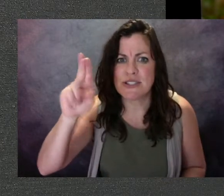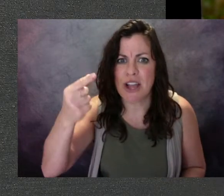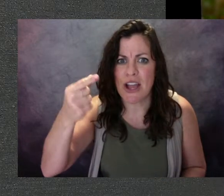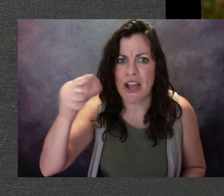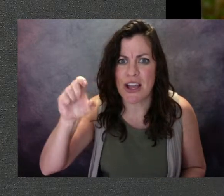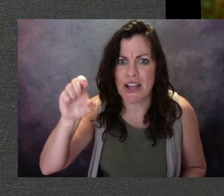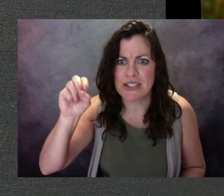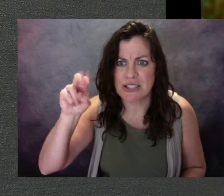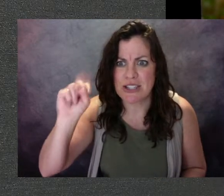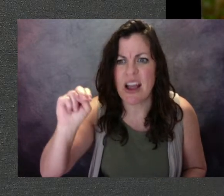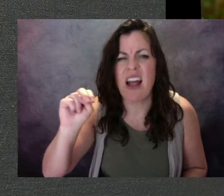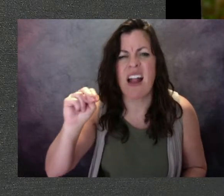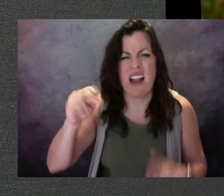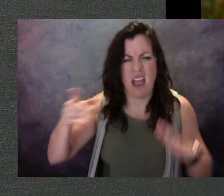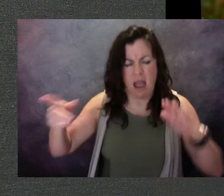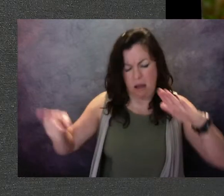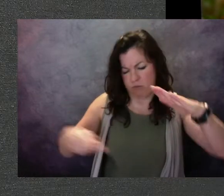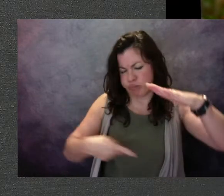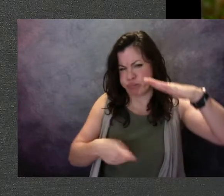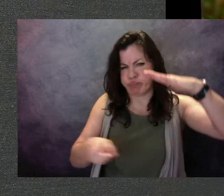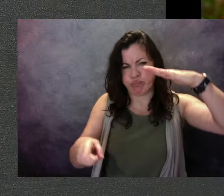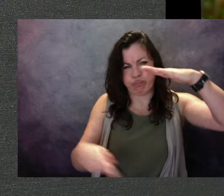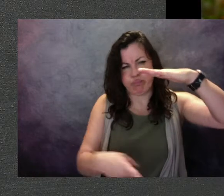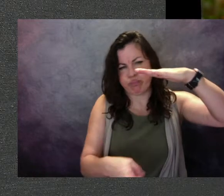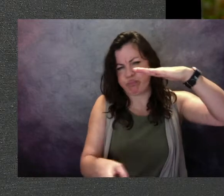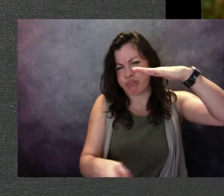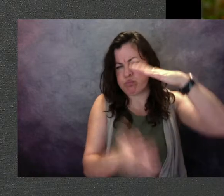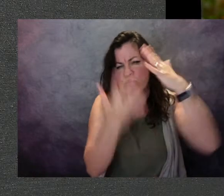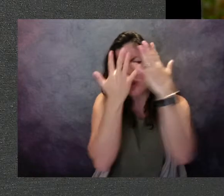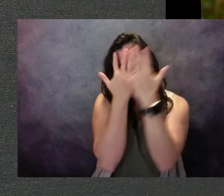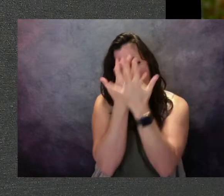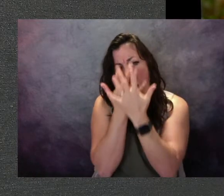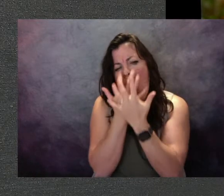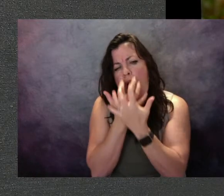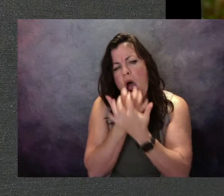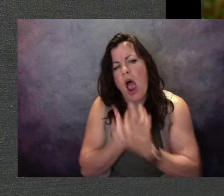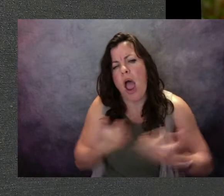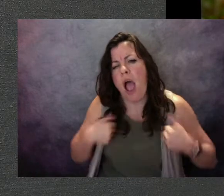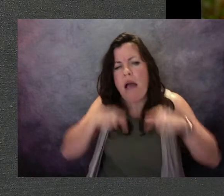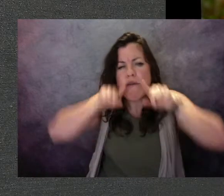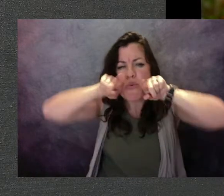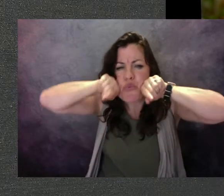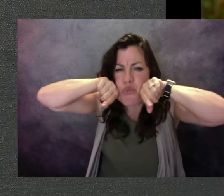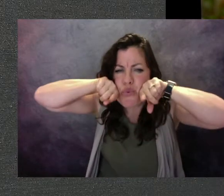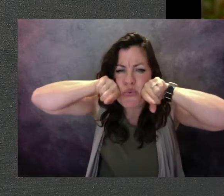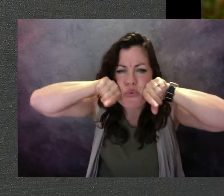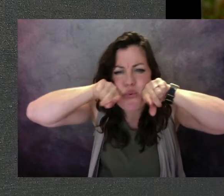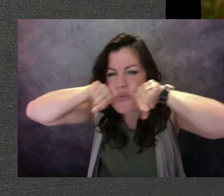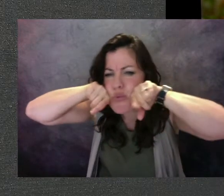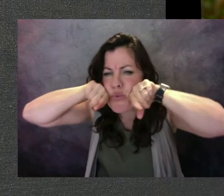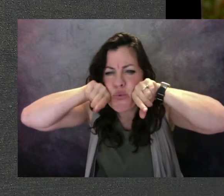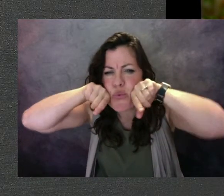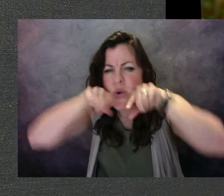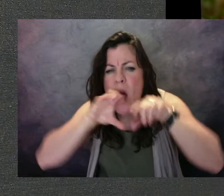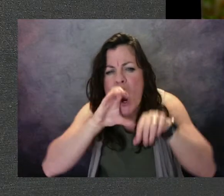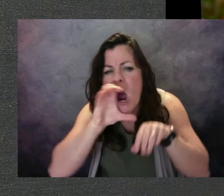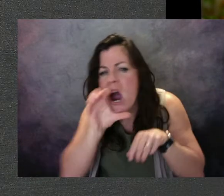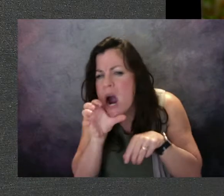where it's very dark and deep. They have these super cool fillers up near their mouths. Scientists say that these fish were probably alive